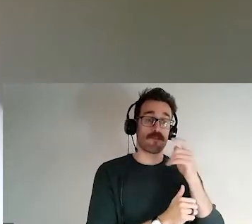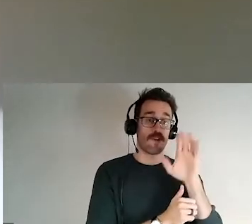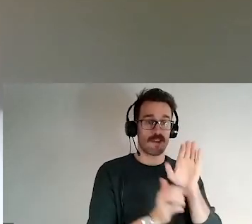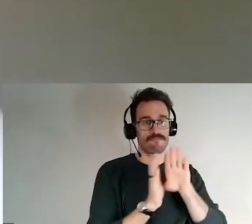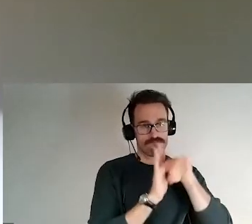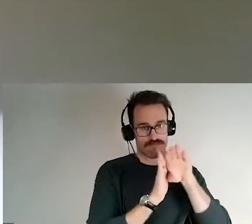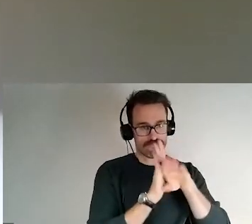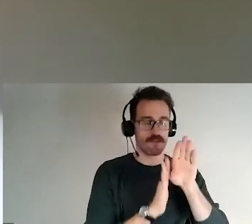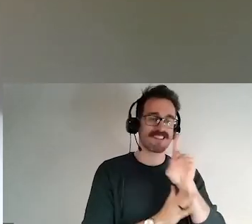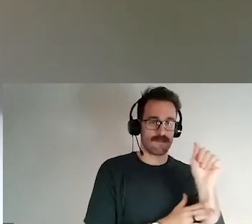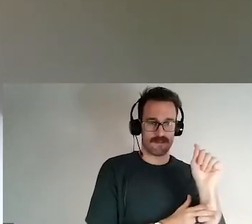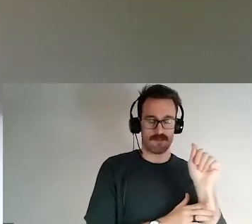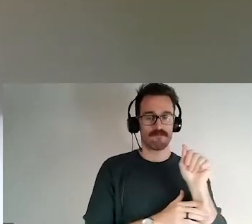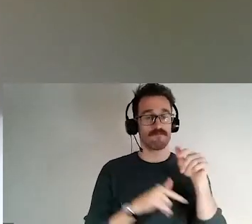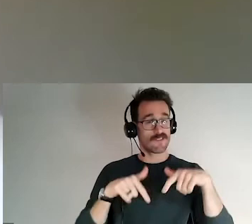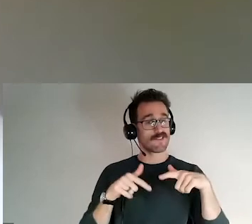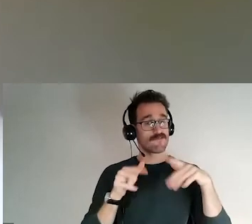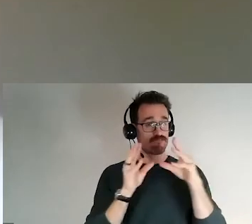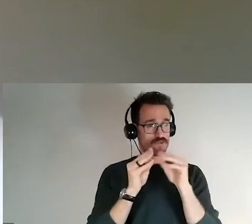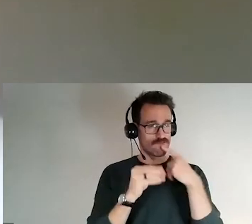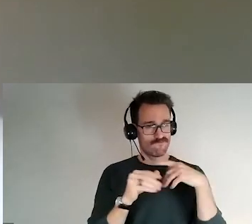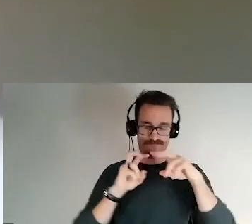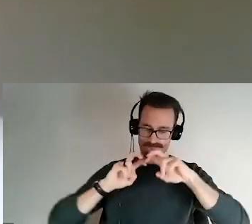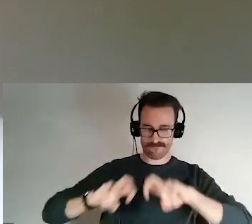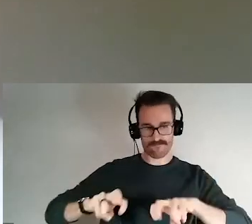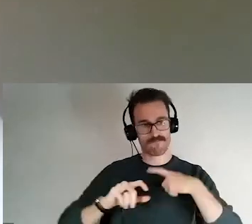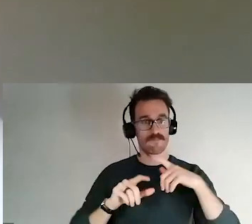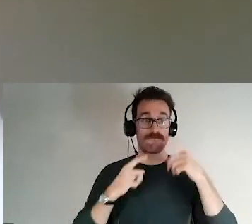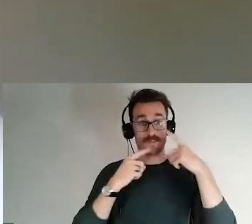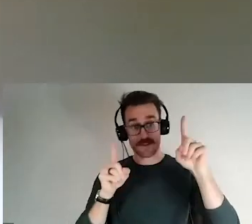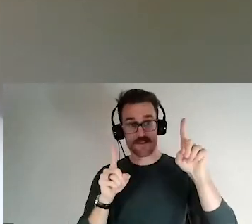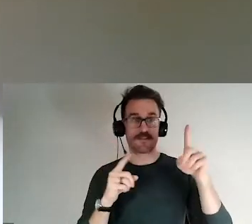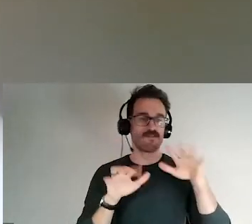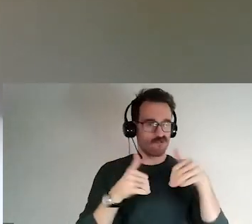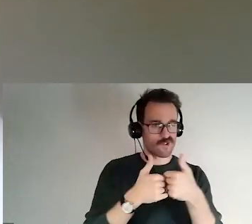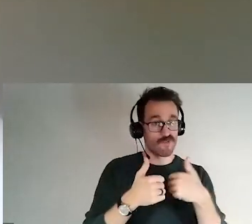This session examines the successes and challenges of three initiatives to create disability-